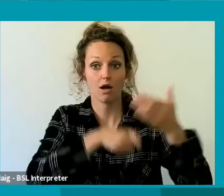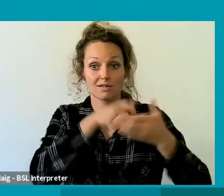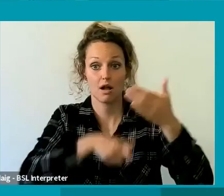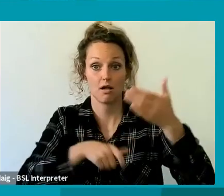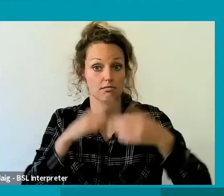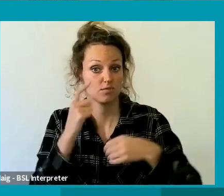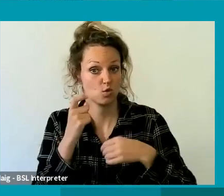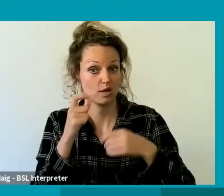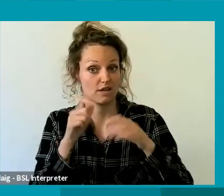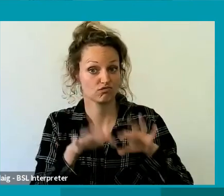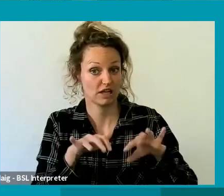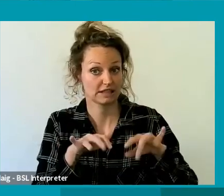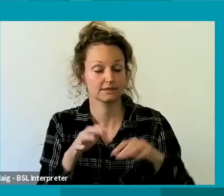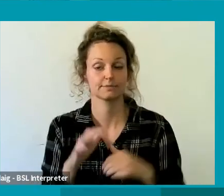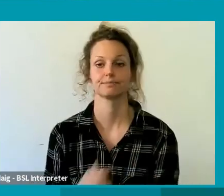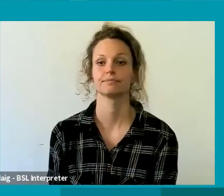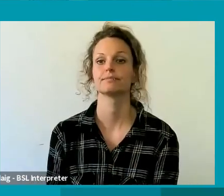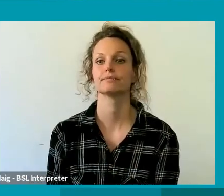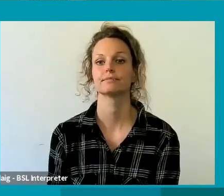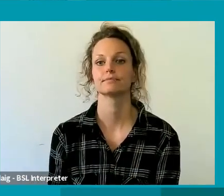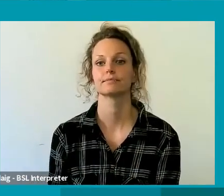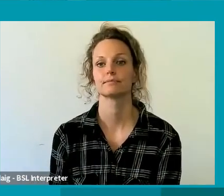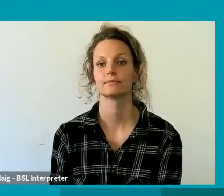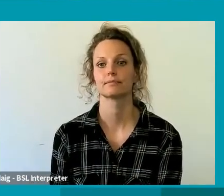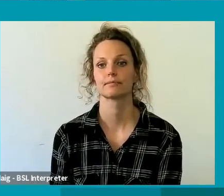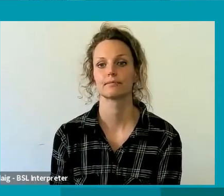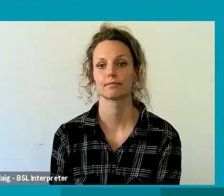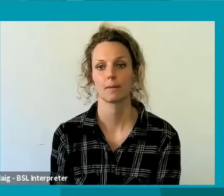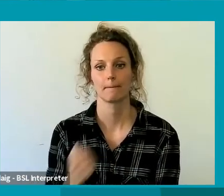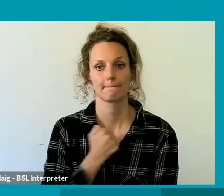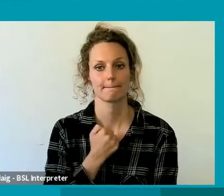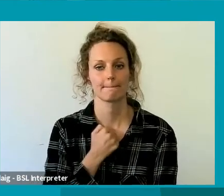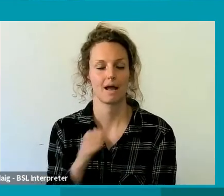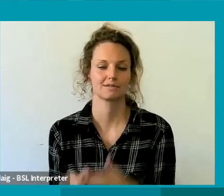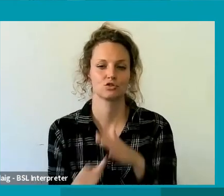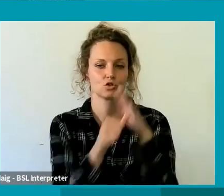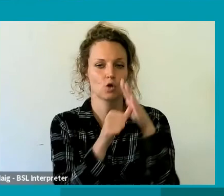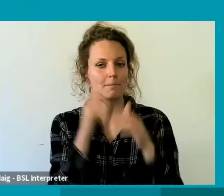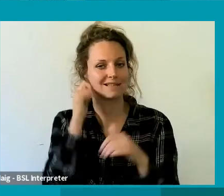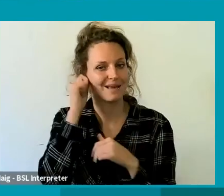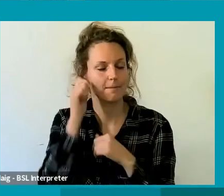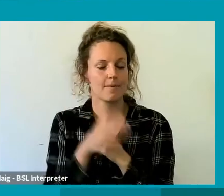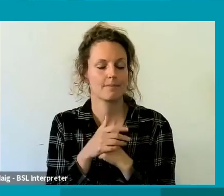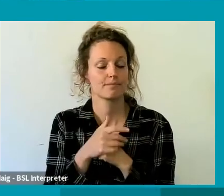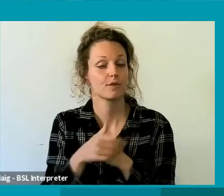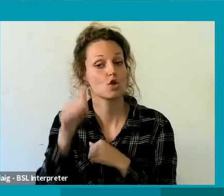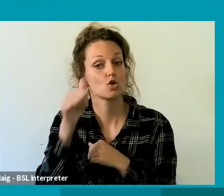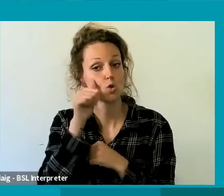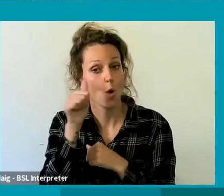So. My top tip here is that just know that when you're developing your personal